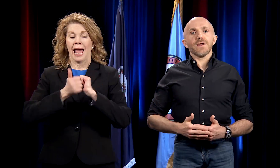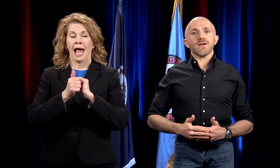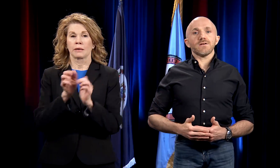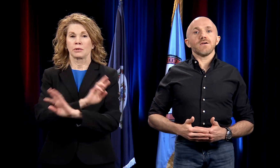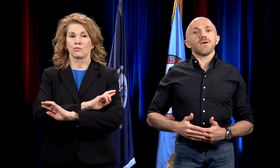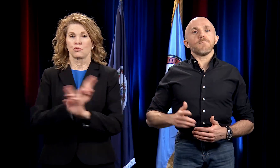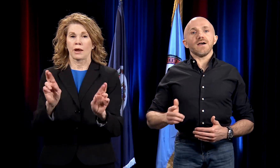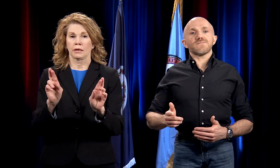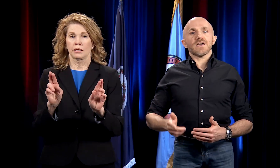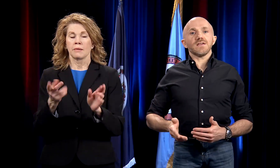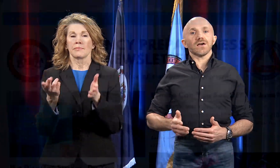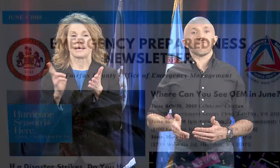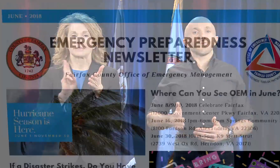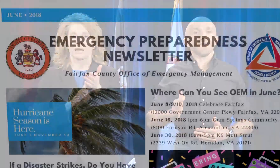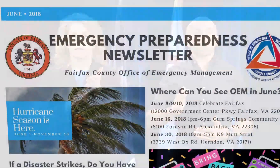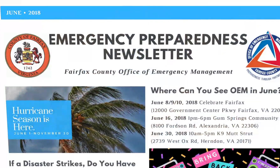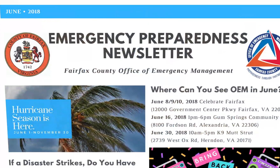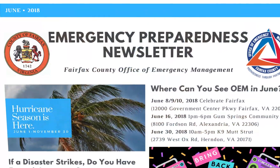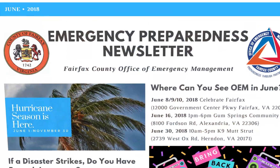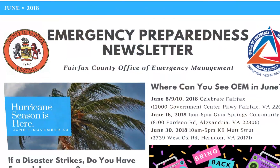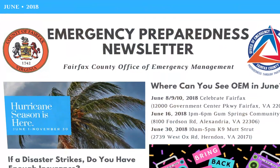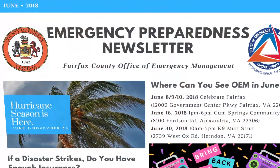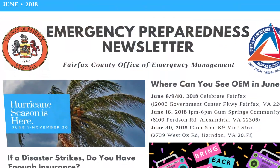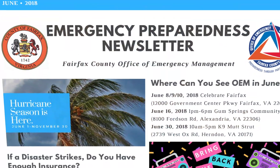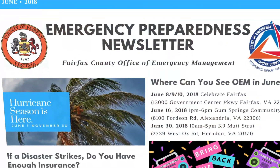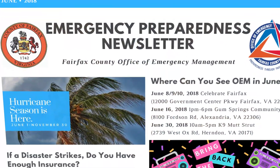prepared by signing up for the emergency preparedness